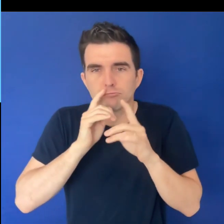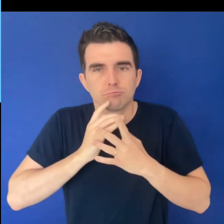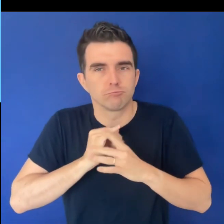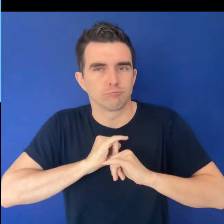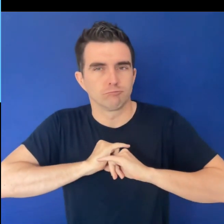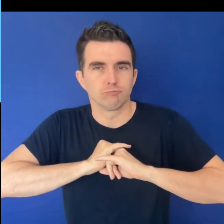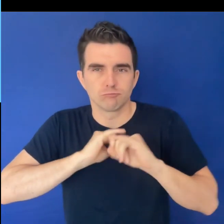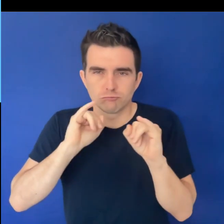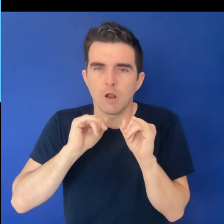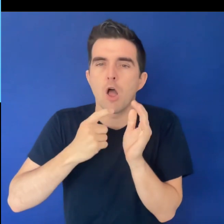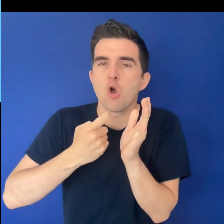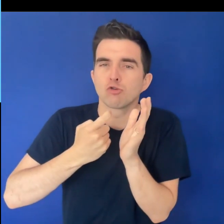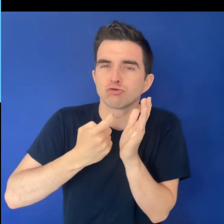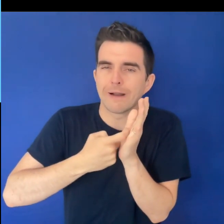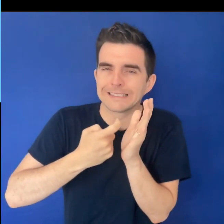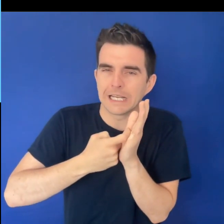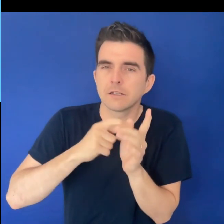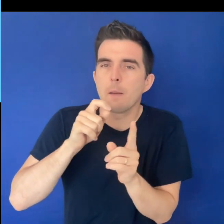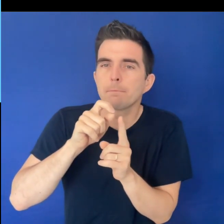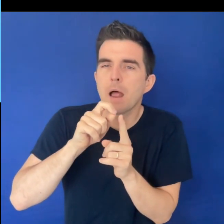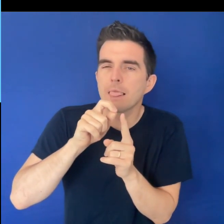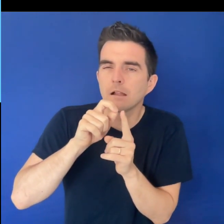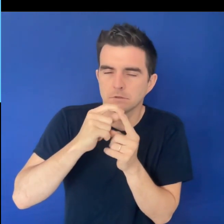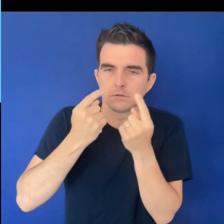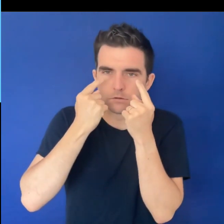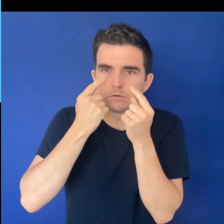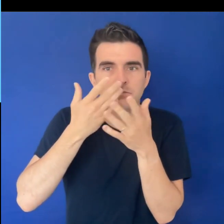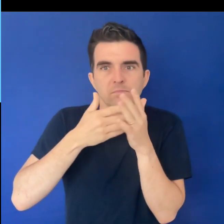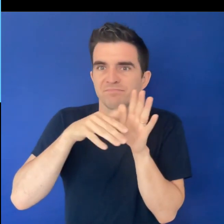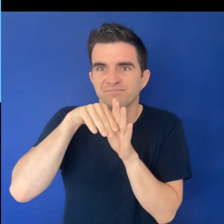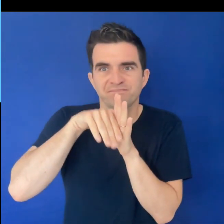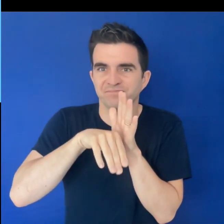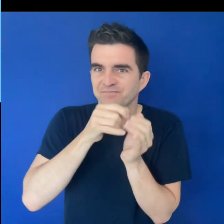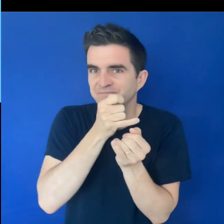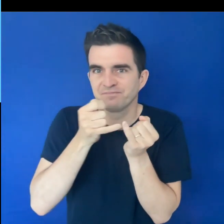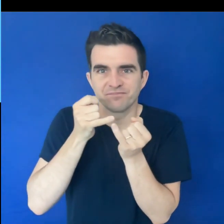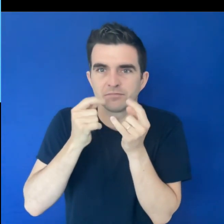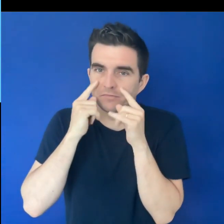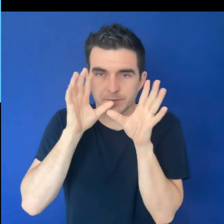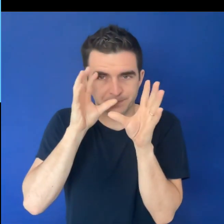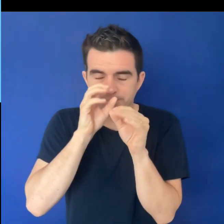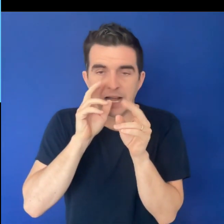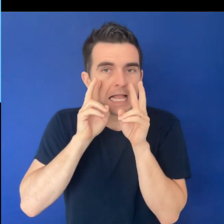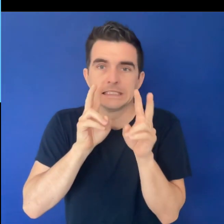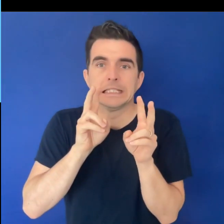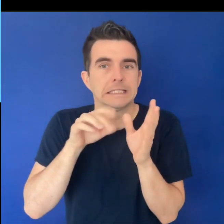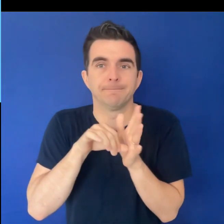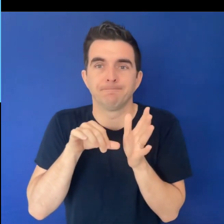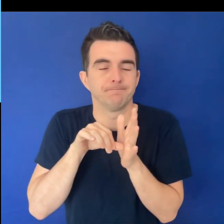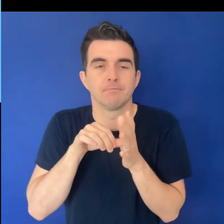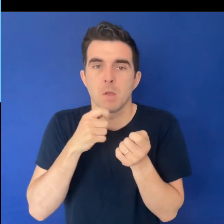my Retinitis Pigmentosa had gotten, and just how much of my usable vision I really had lost.